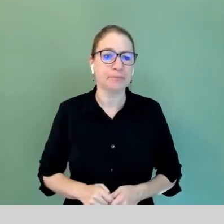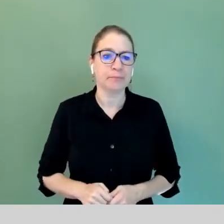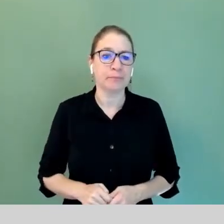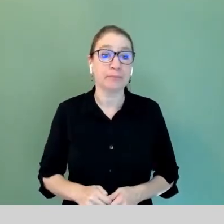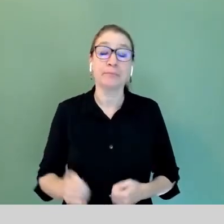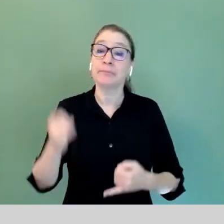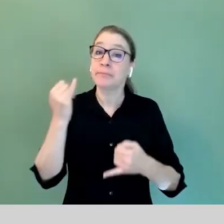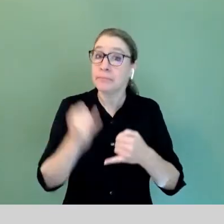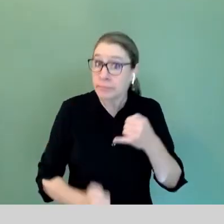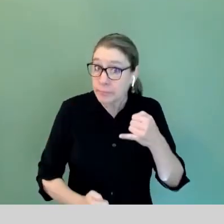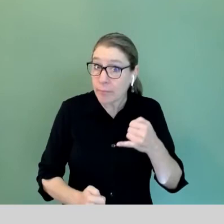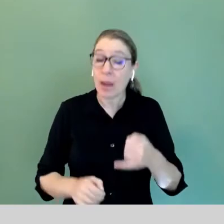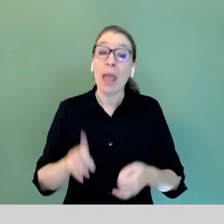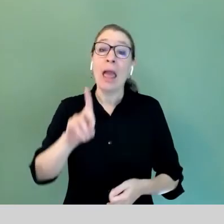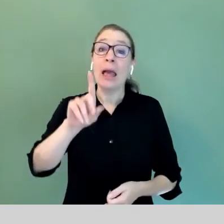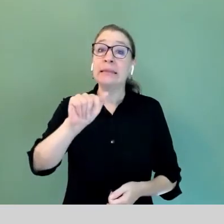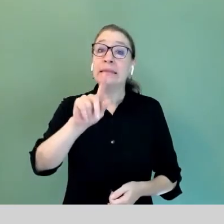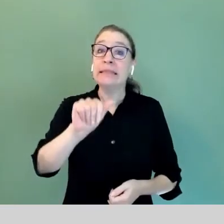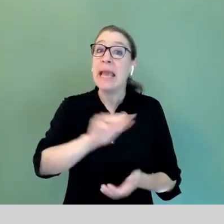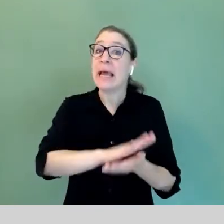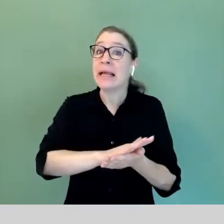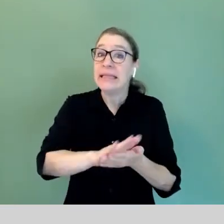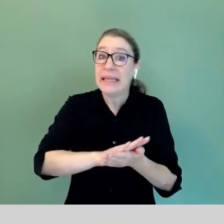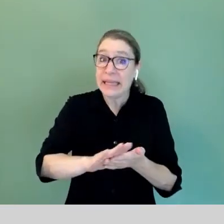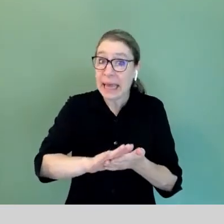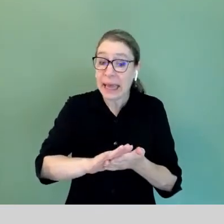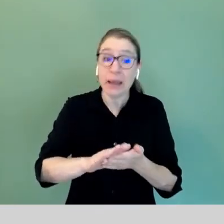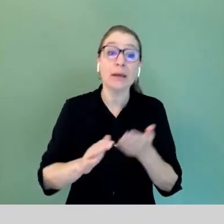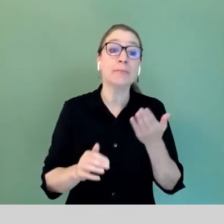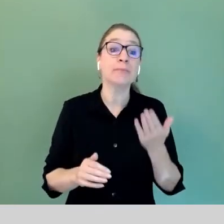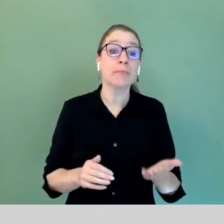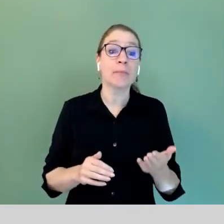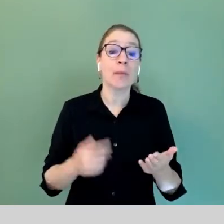And finally, in the data cleaning space,